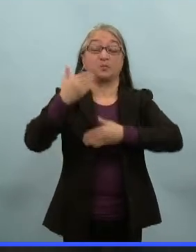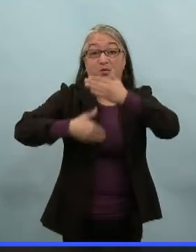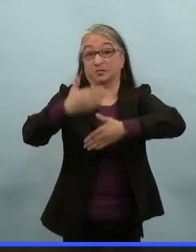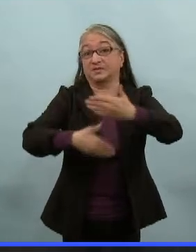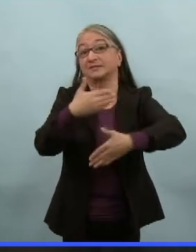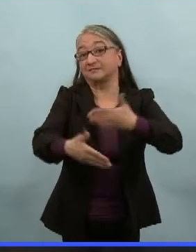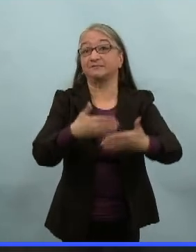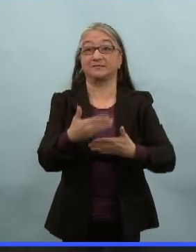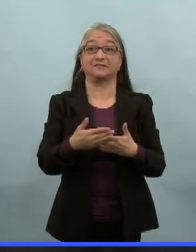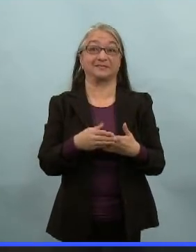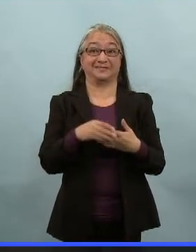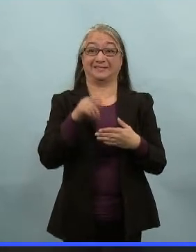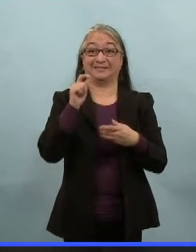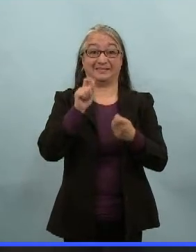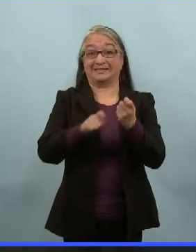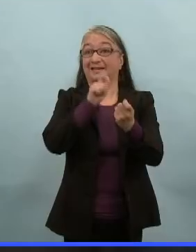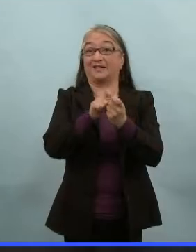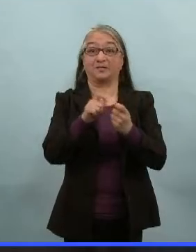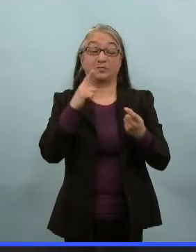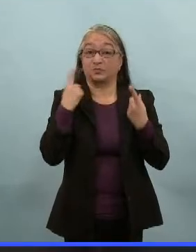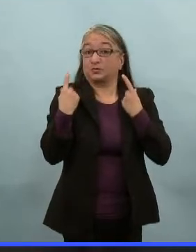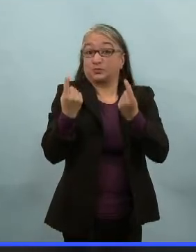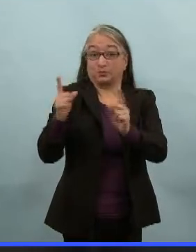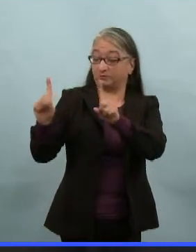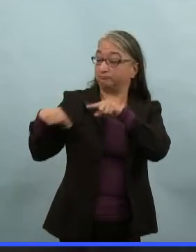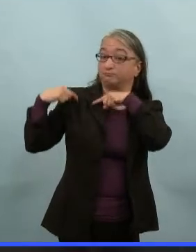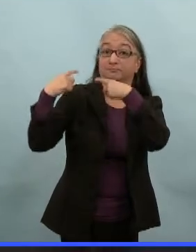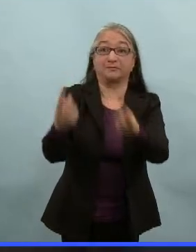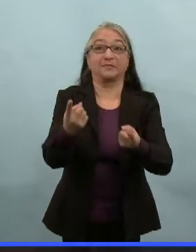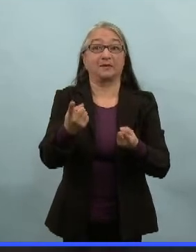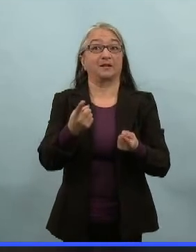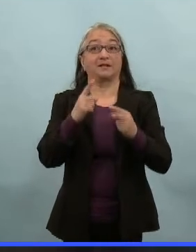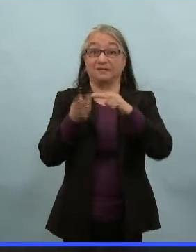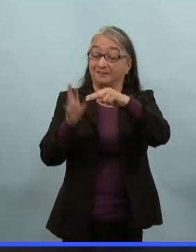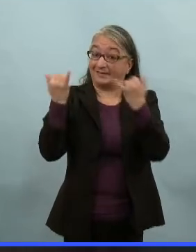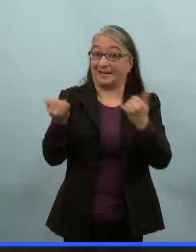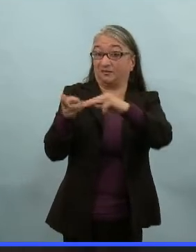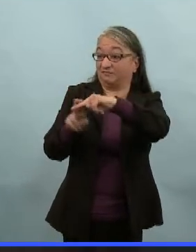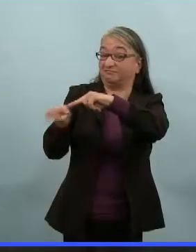the pandemic but the pace continues to accelerate yesterday we announced that schools will move to